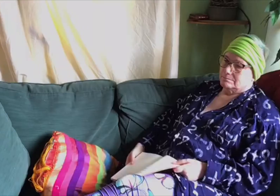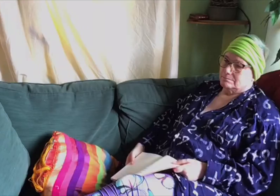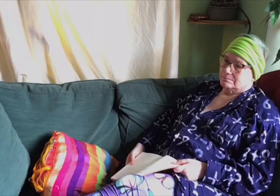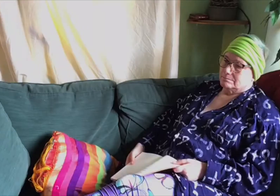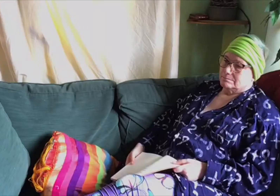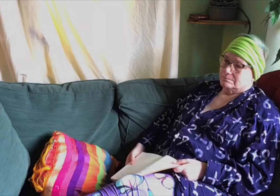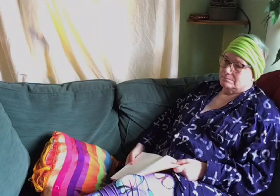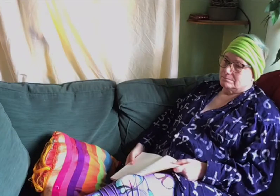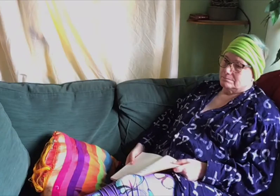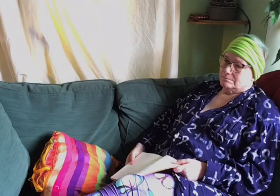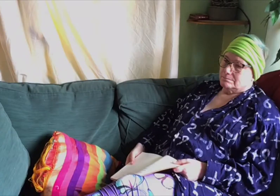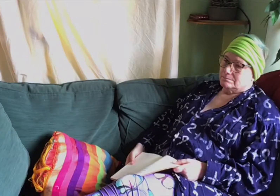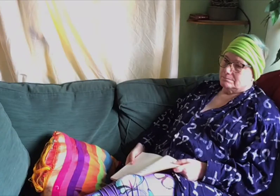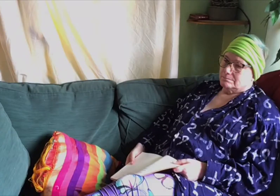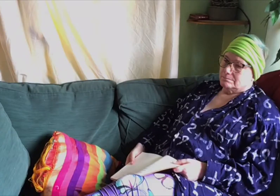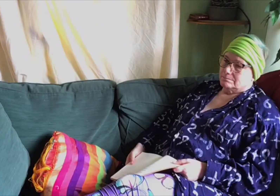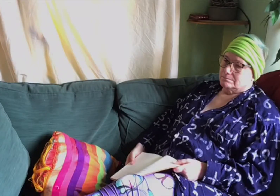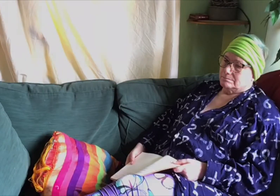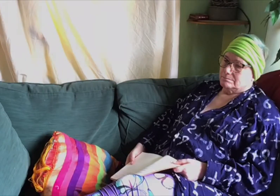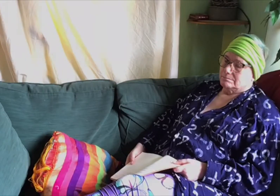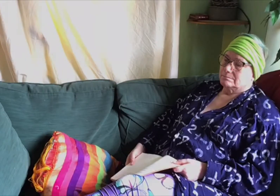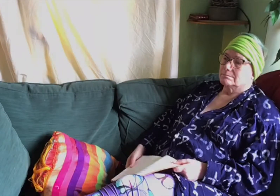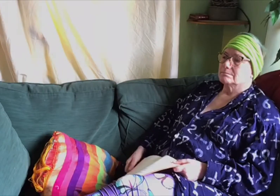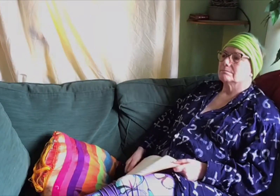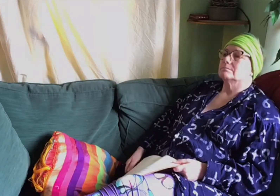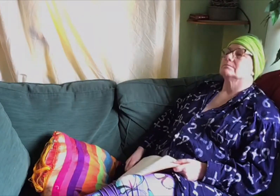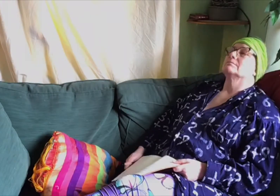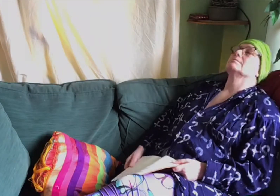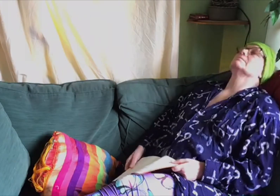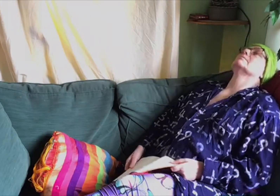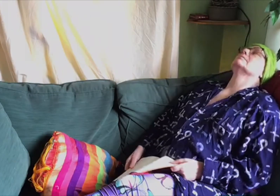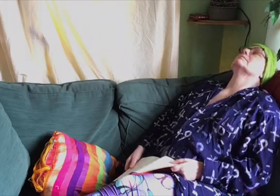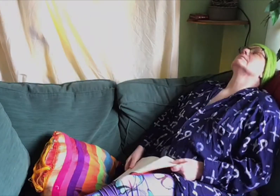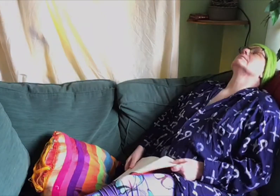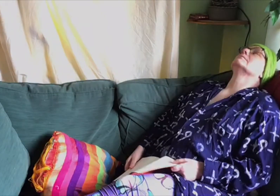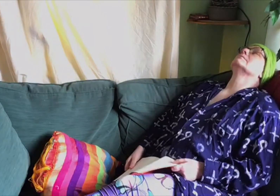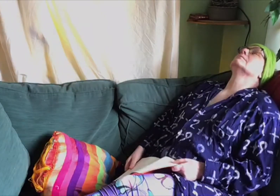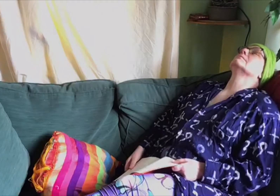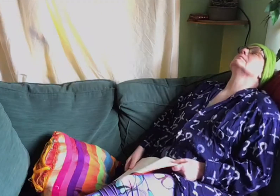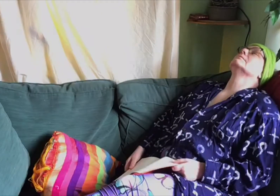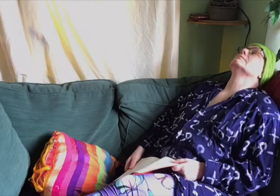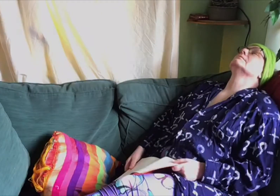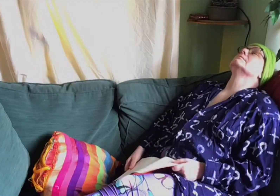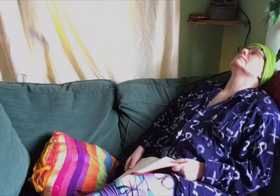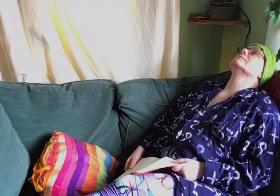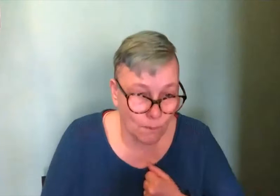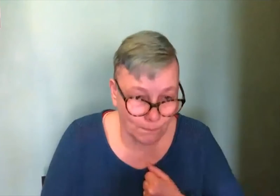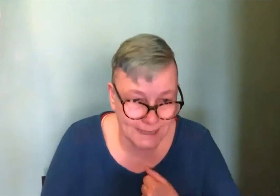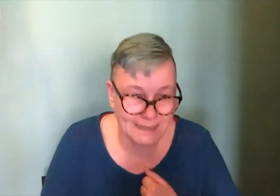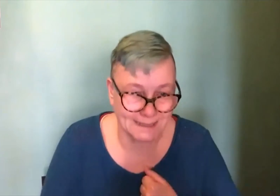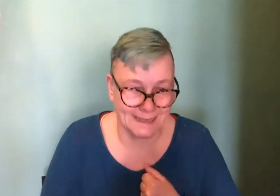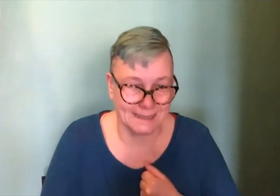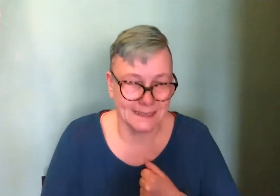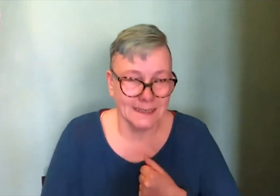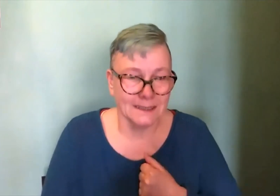Oh - I have bought the mansion of a love, but not possessed it.